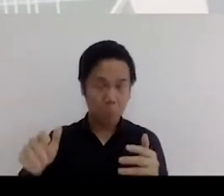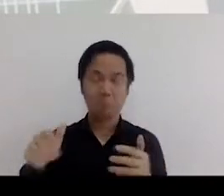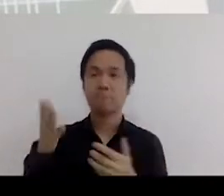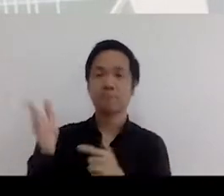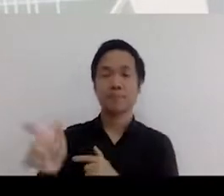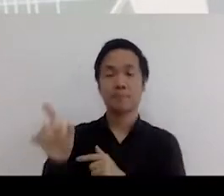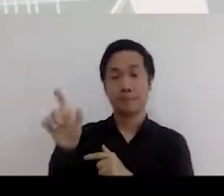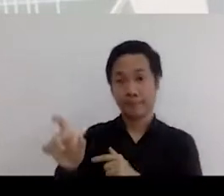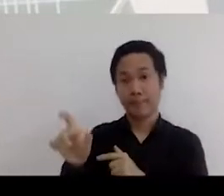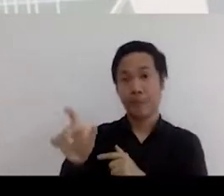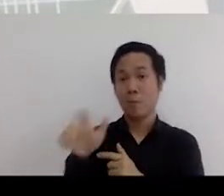Could you share a little bit of your views and examples of